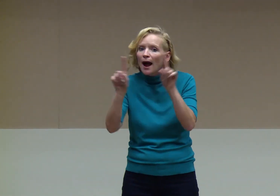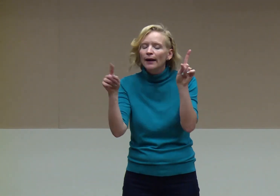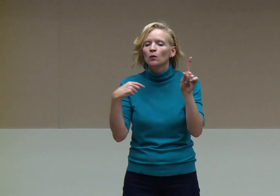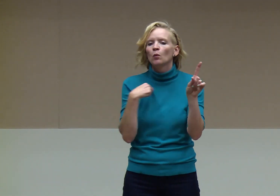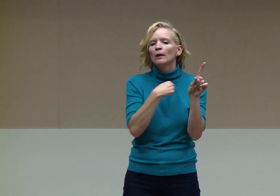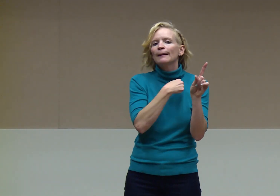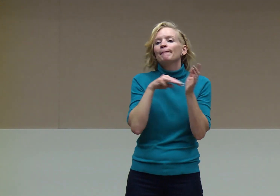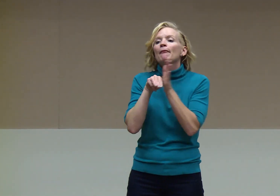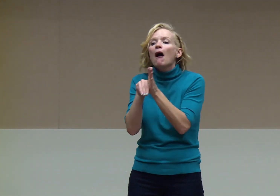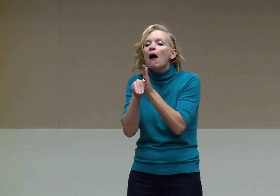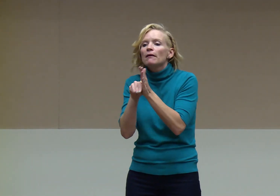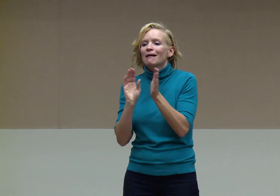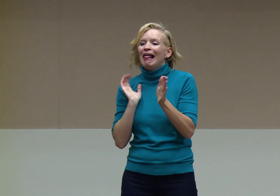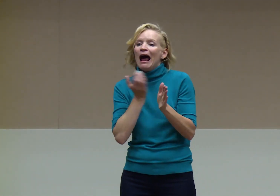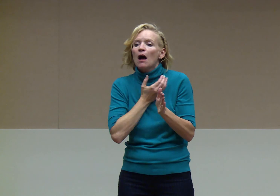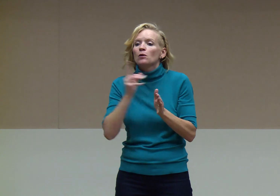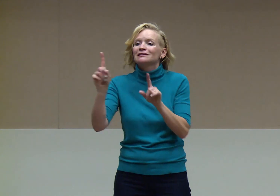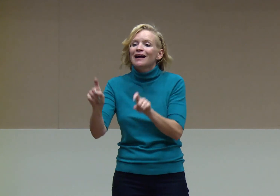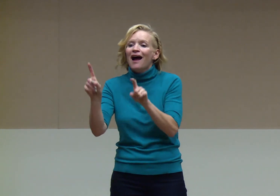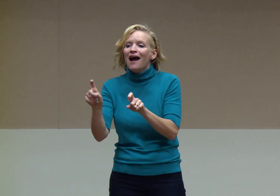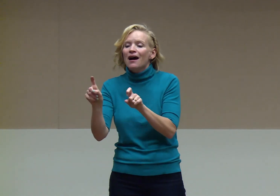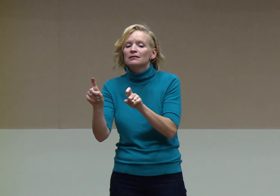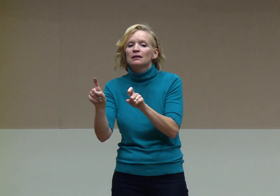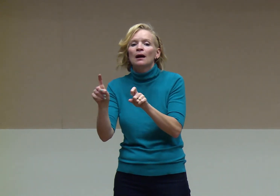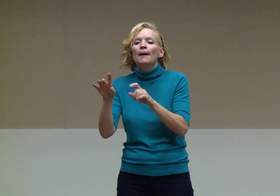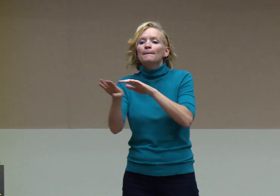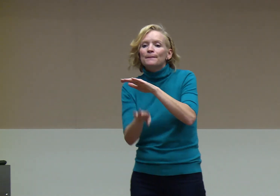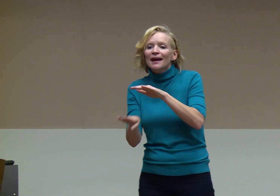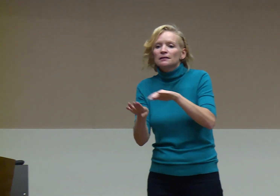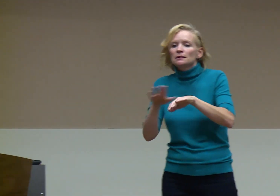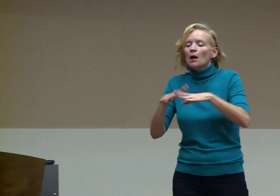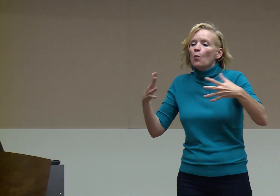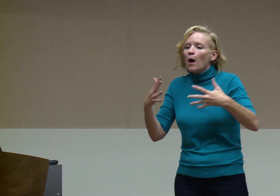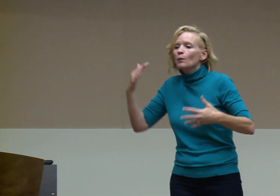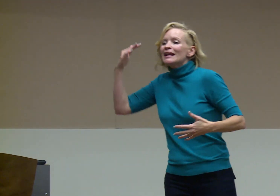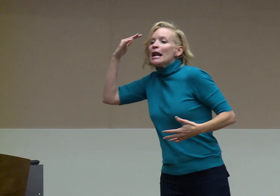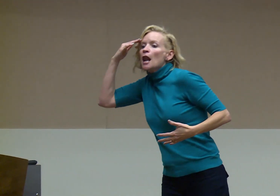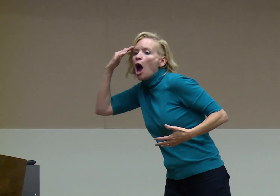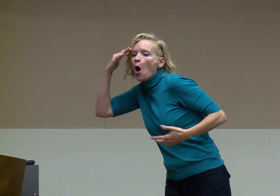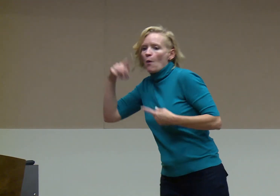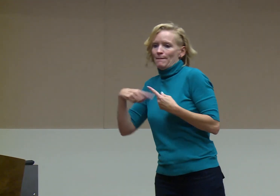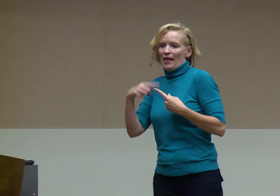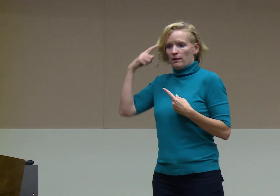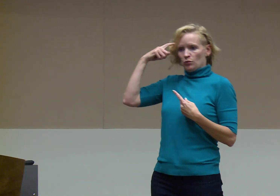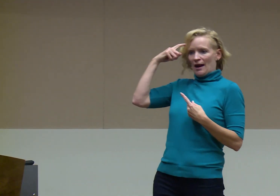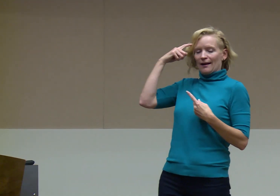but we do model our tests based on what we are aware of